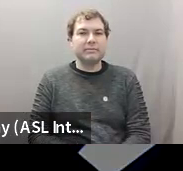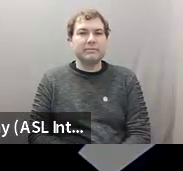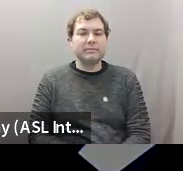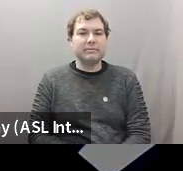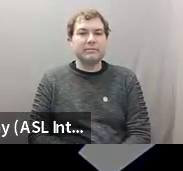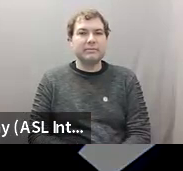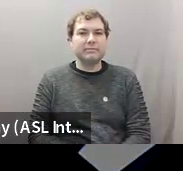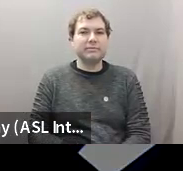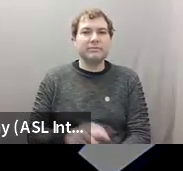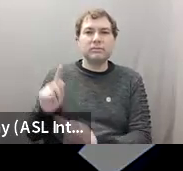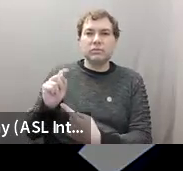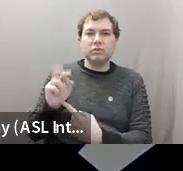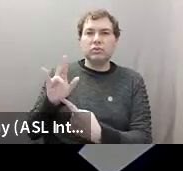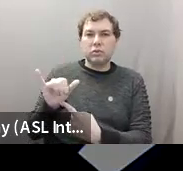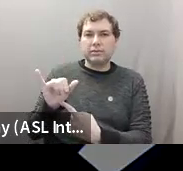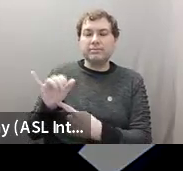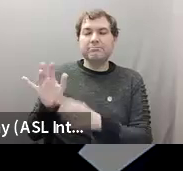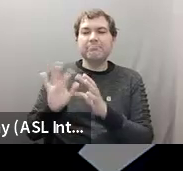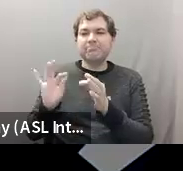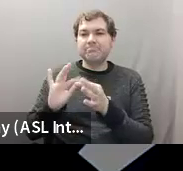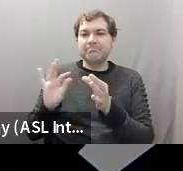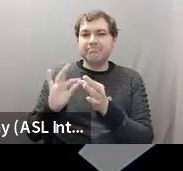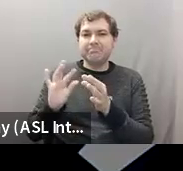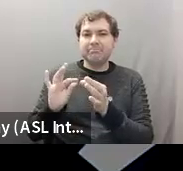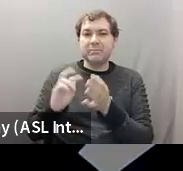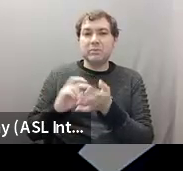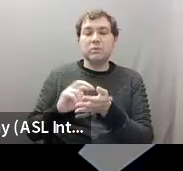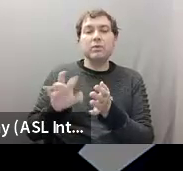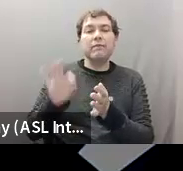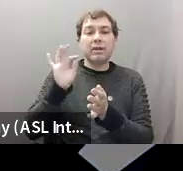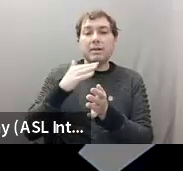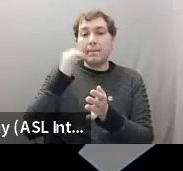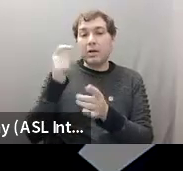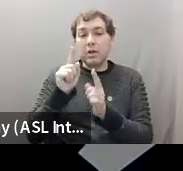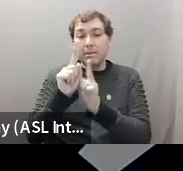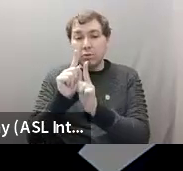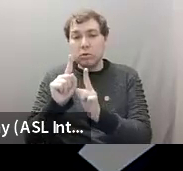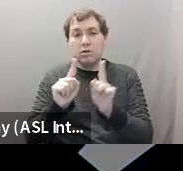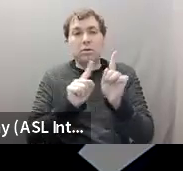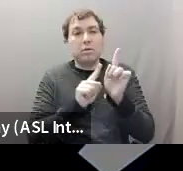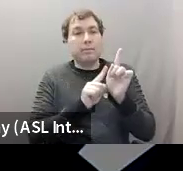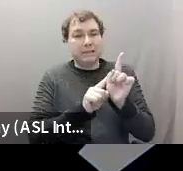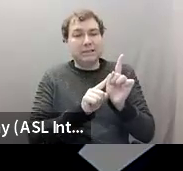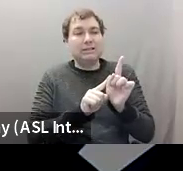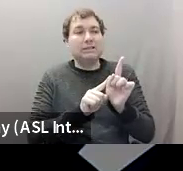Troy Bowser: I was gonna say to find out to find better mentors or mentees. Troy Bowser: I would